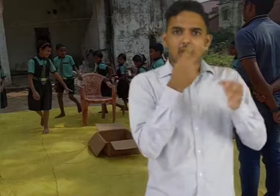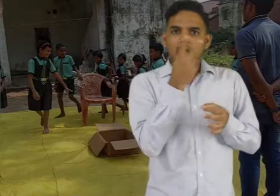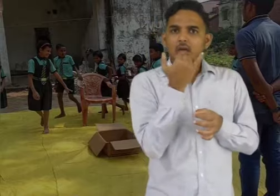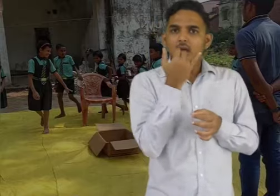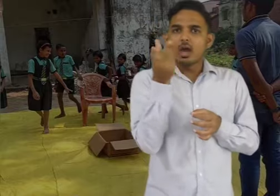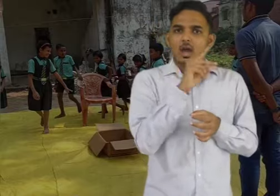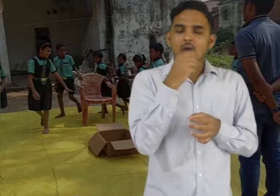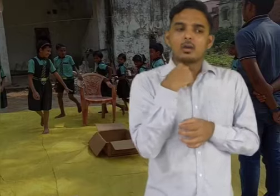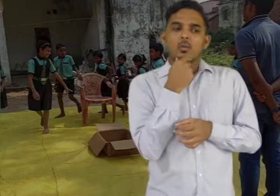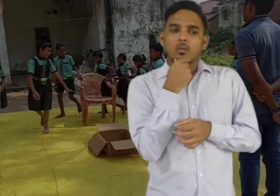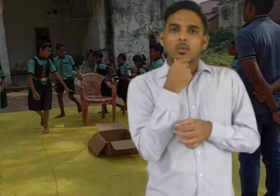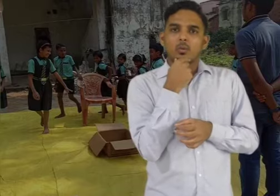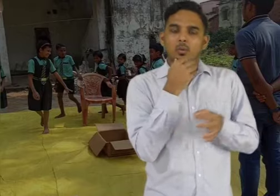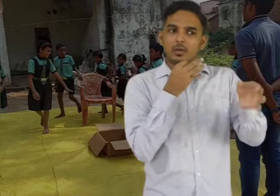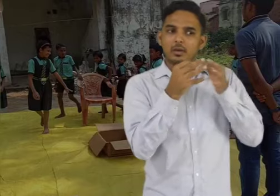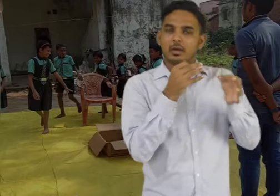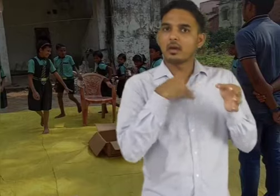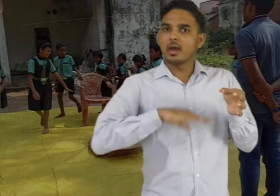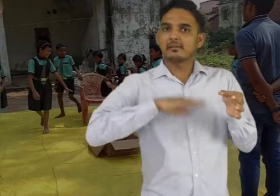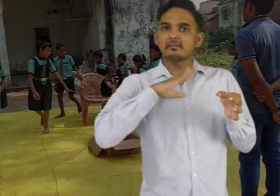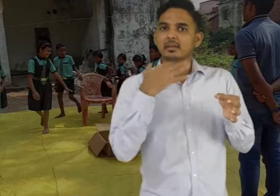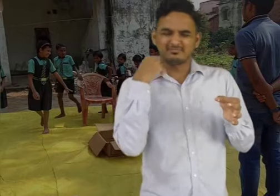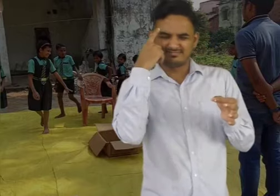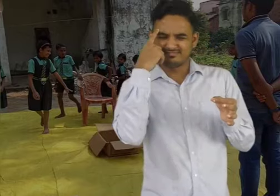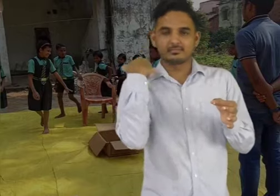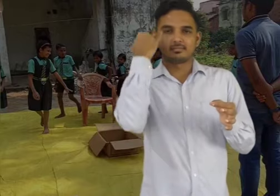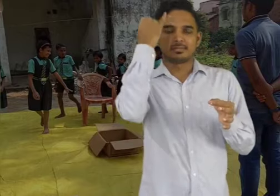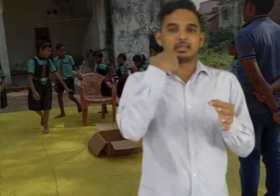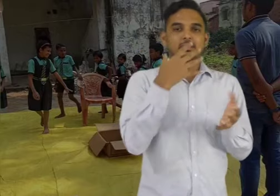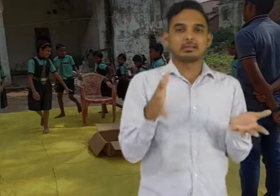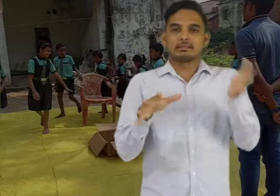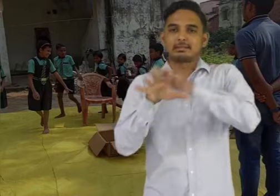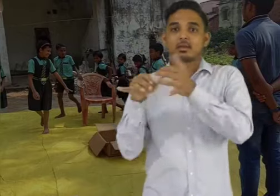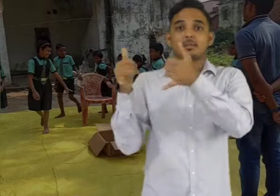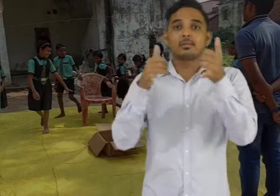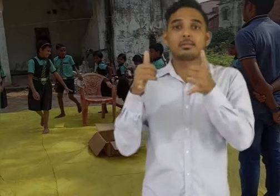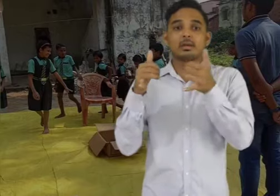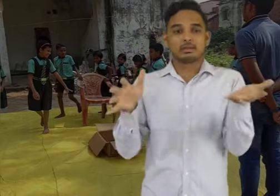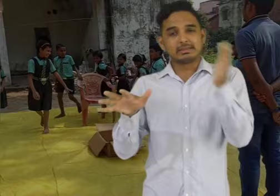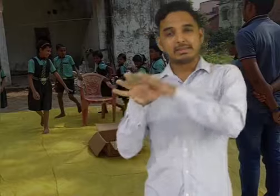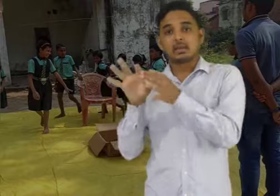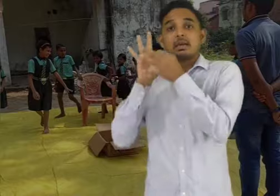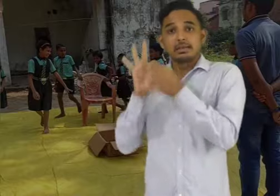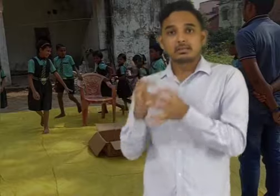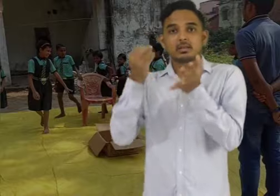related to prepositions such as on in under etc